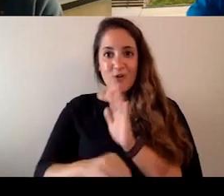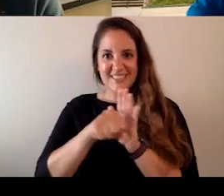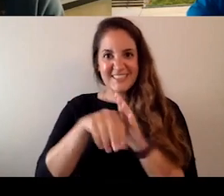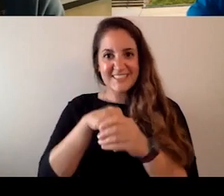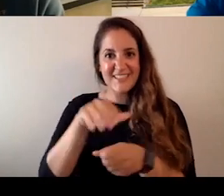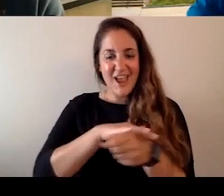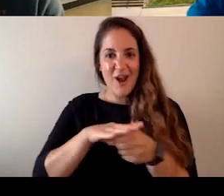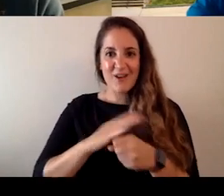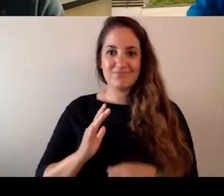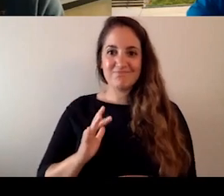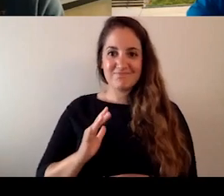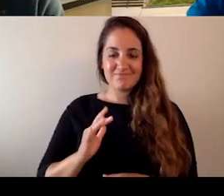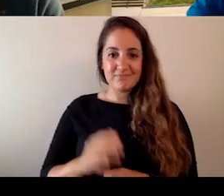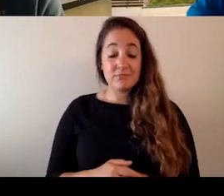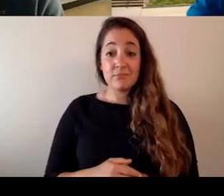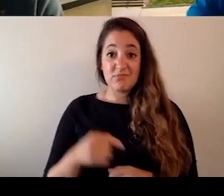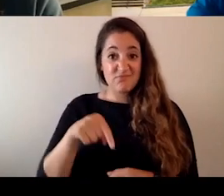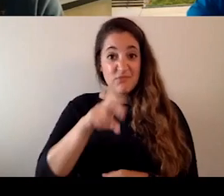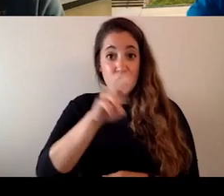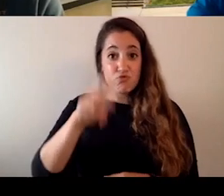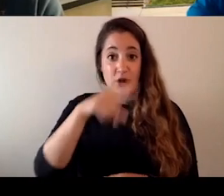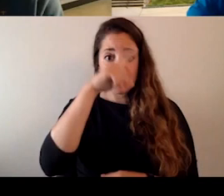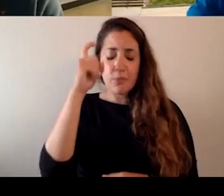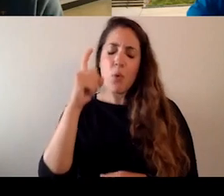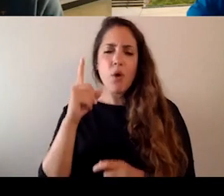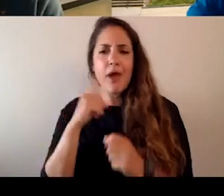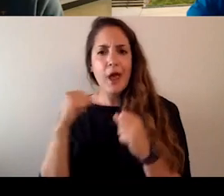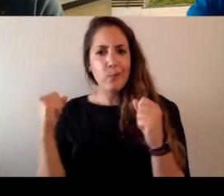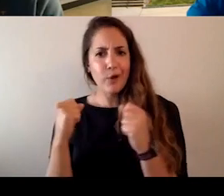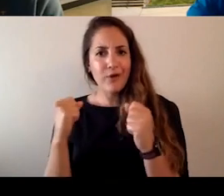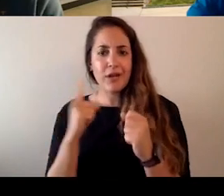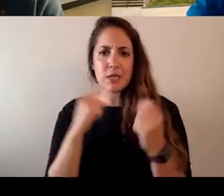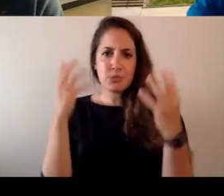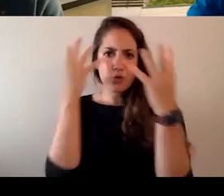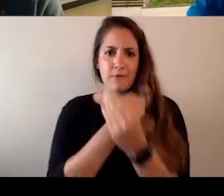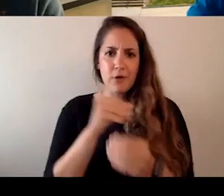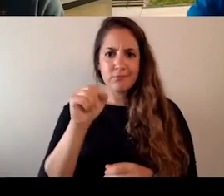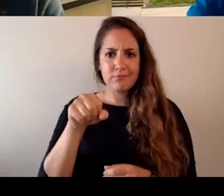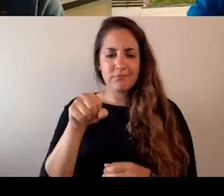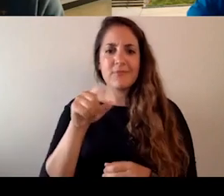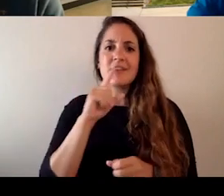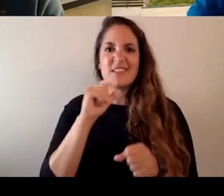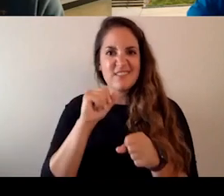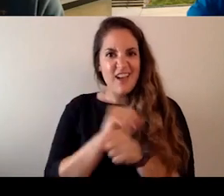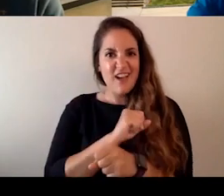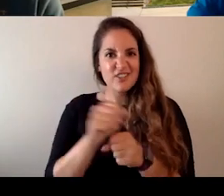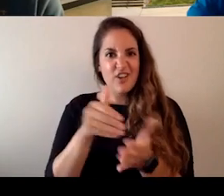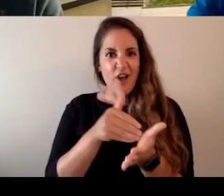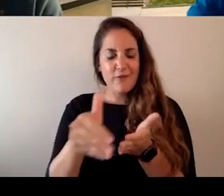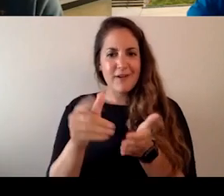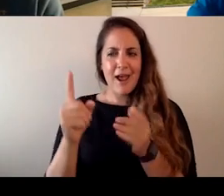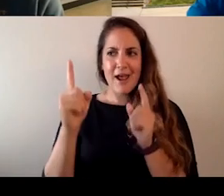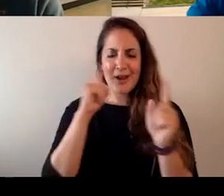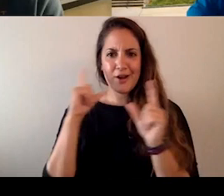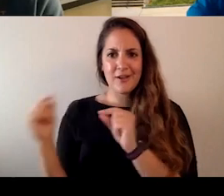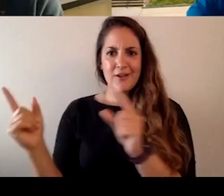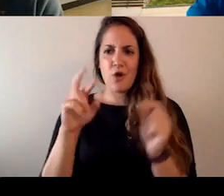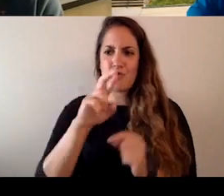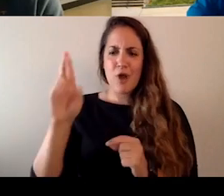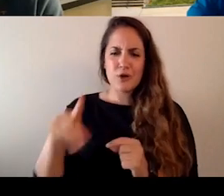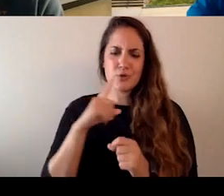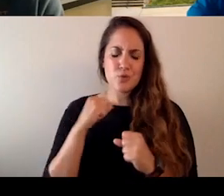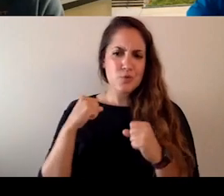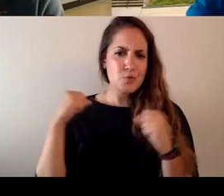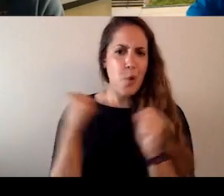The summers, and the winters, are beautiful. Actually, know that a lot of times I hear that, you know, Rochester is cold and it's icy etc...